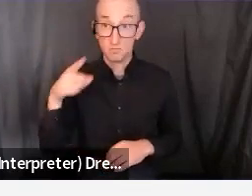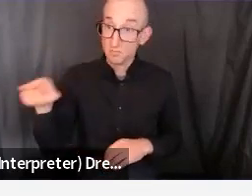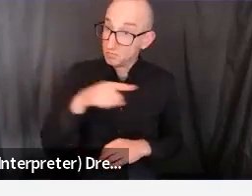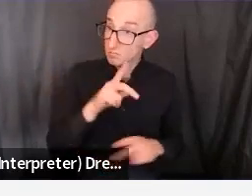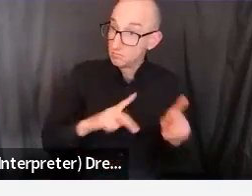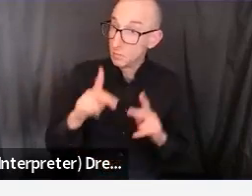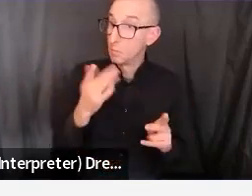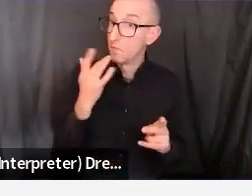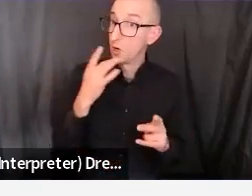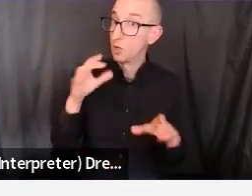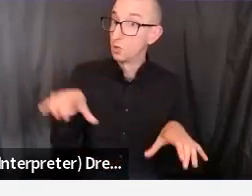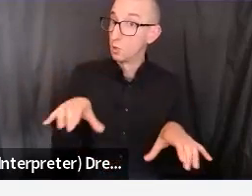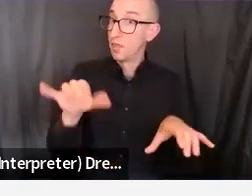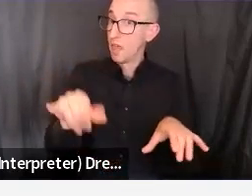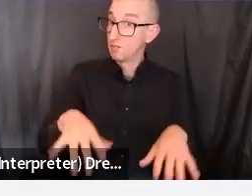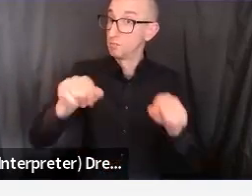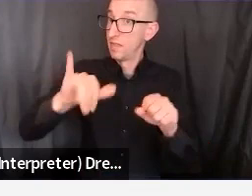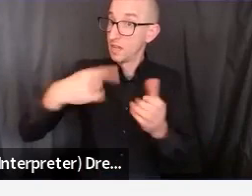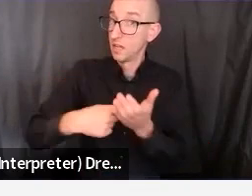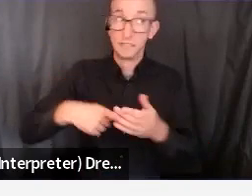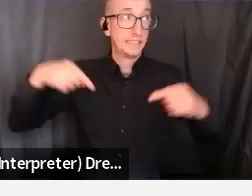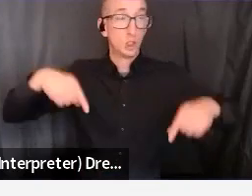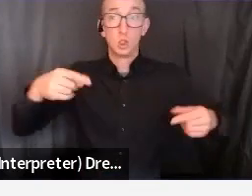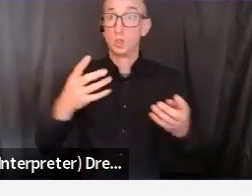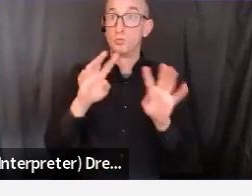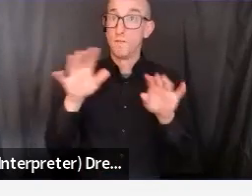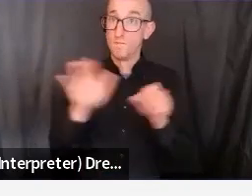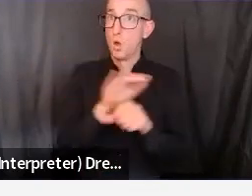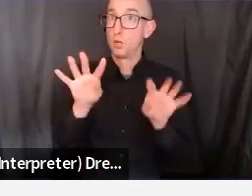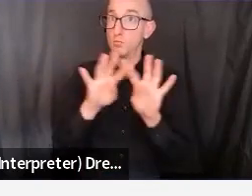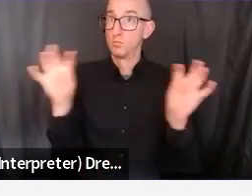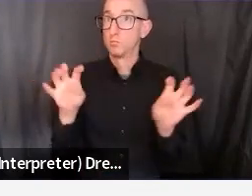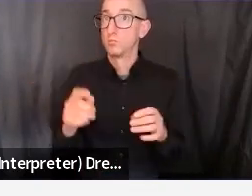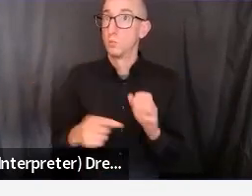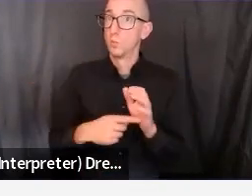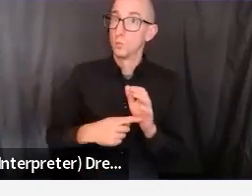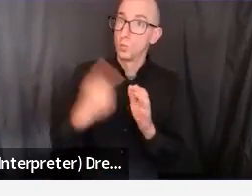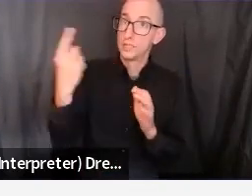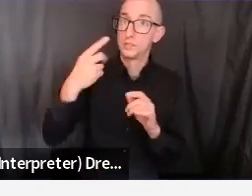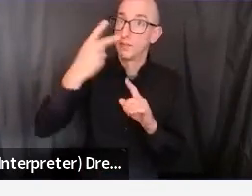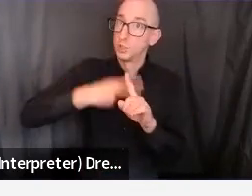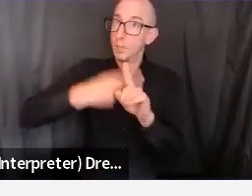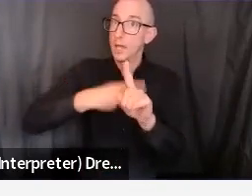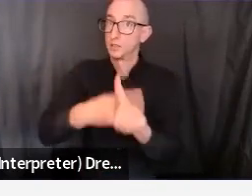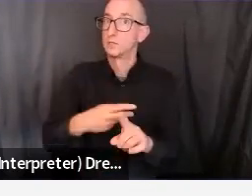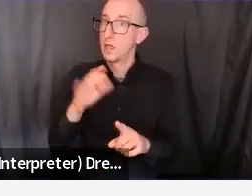slides in the future, you can click those links to go directly to the relevant websites. I will now turn it over to Brennan,